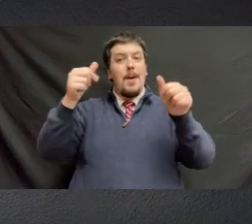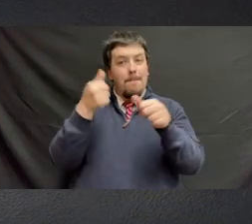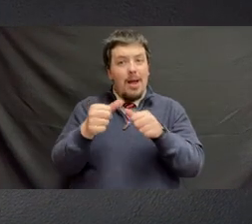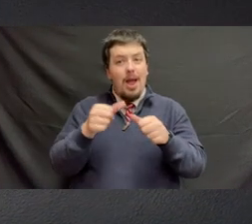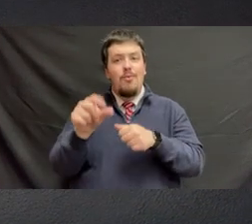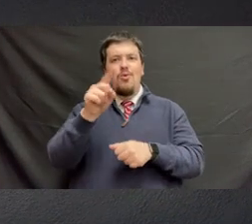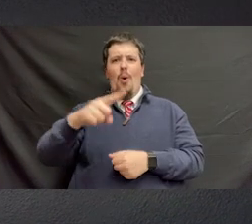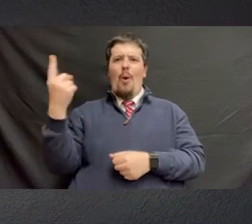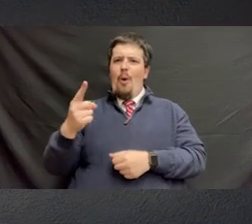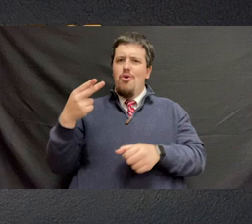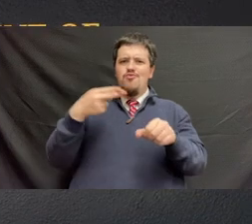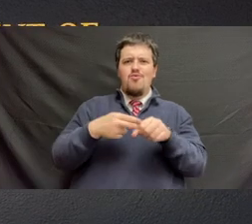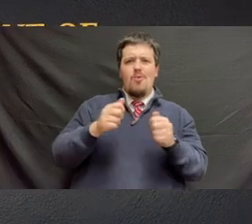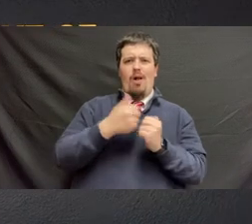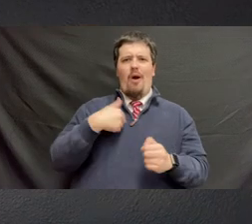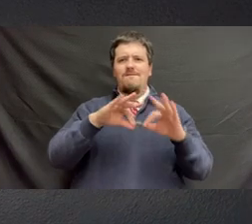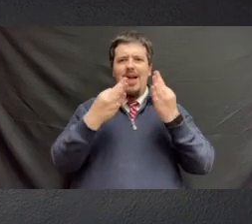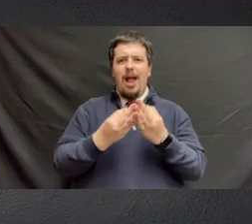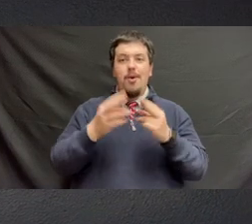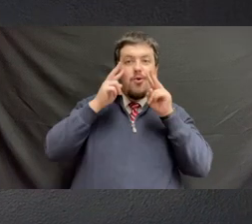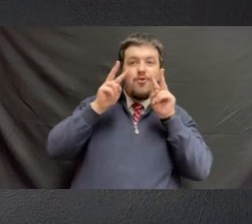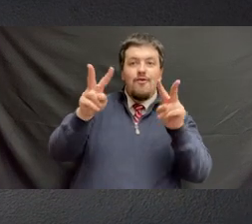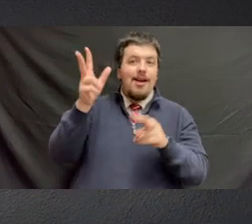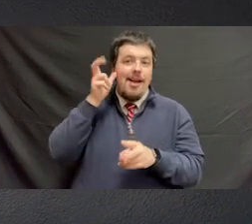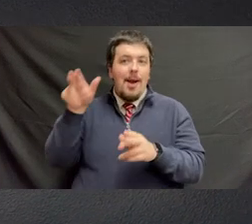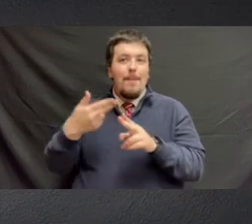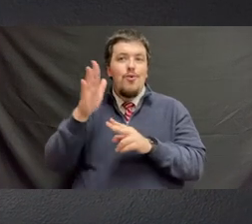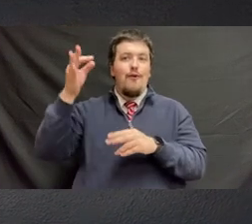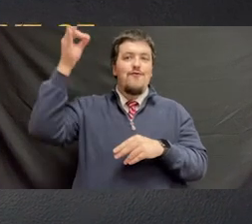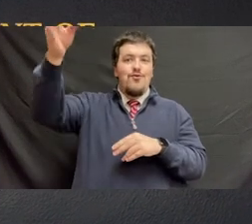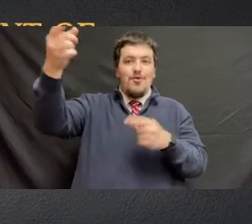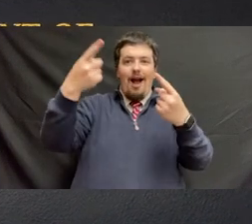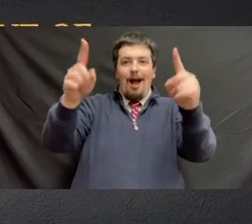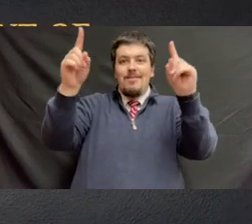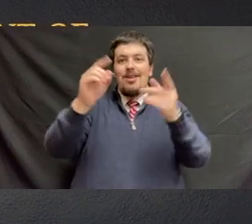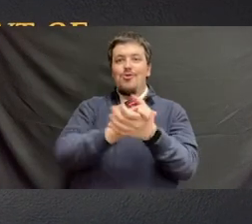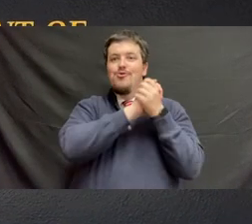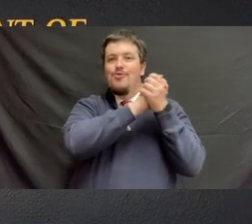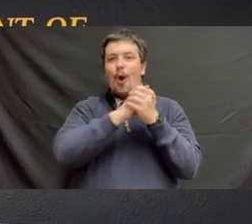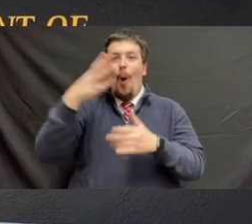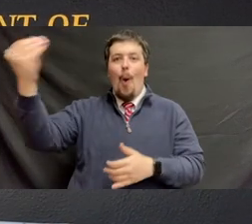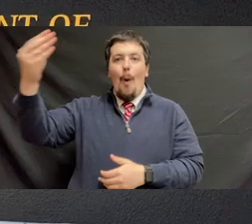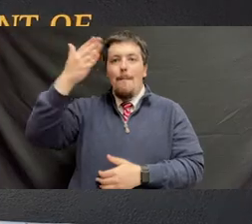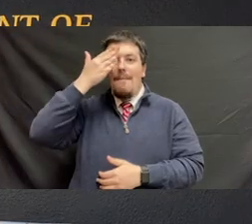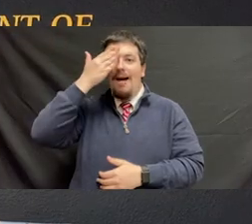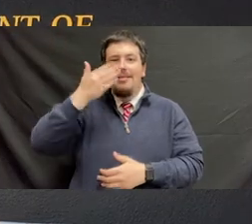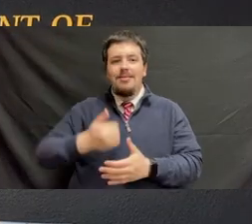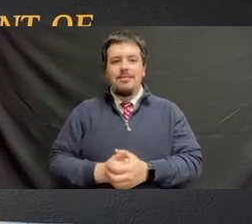Please remember that you are always a part of our family and we look forward to hearing about your future accomplishments. Congratulations and go, Bucs.